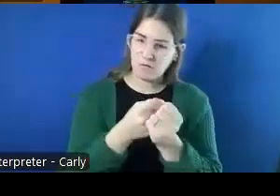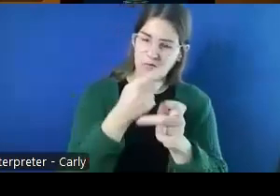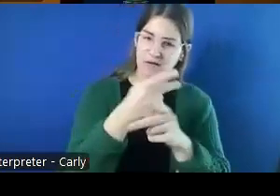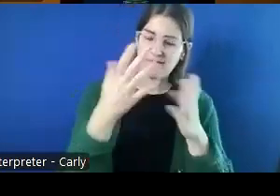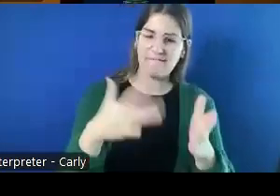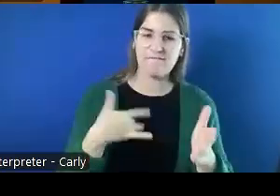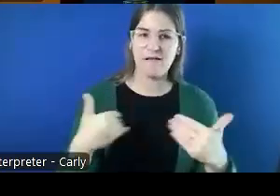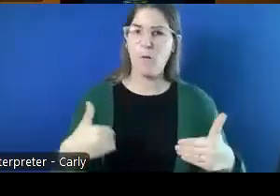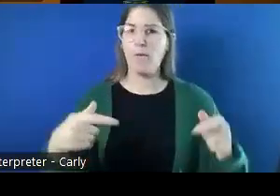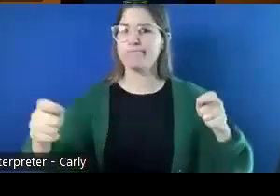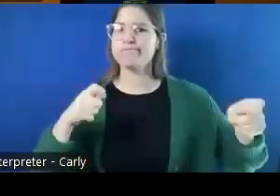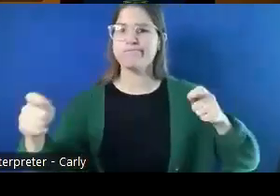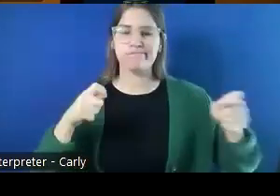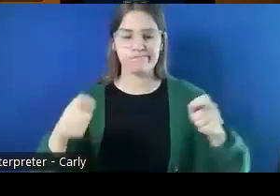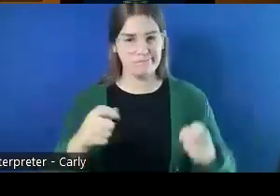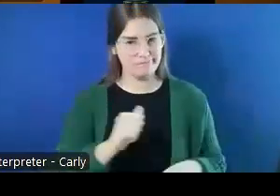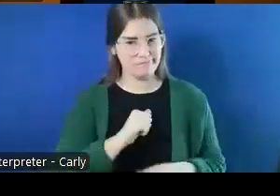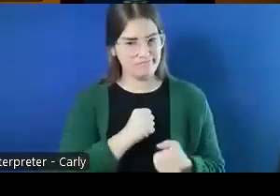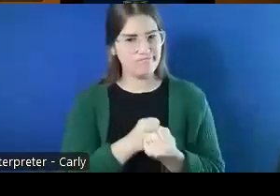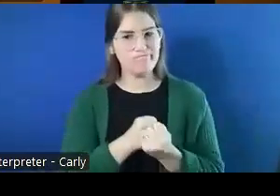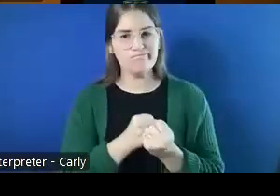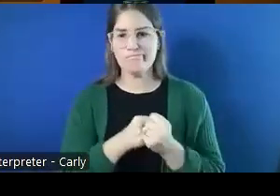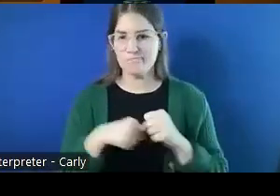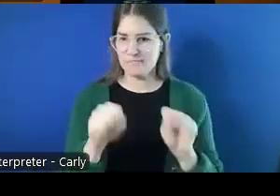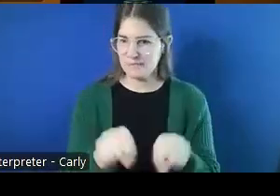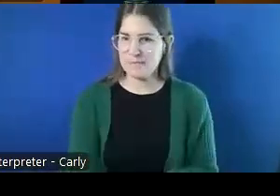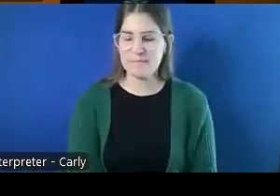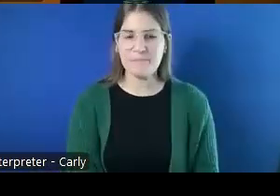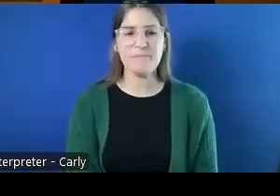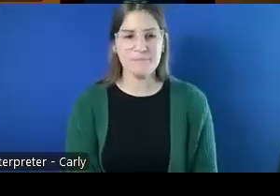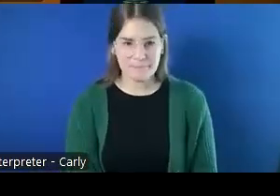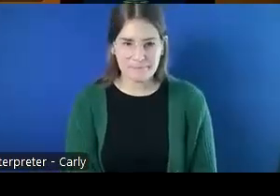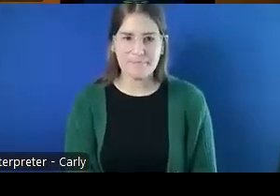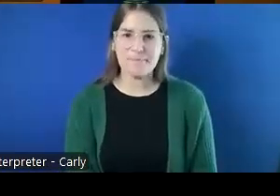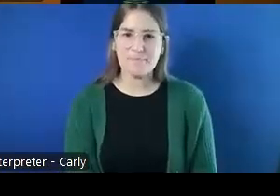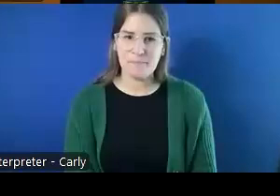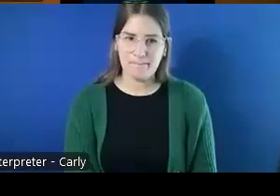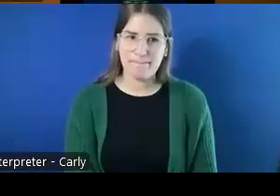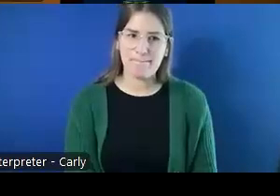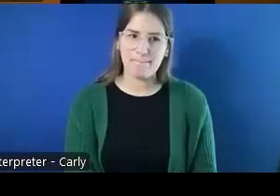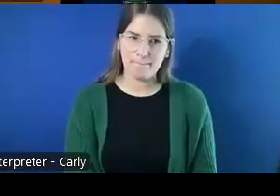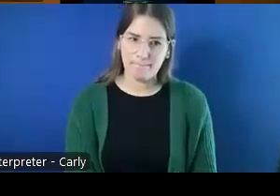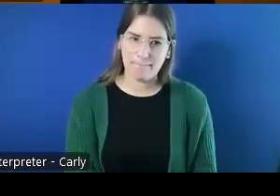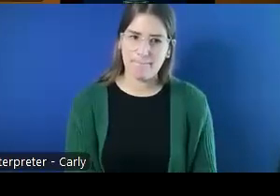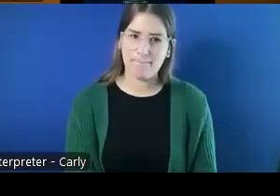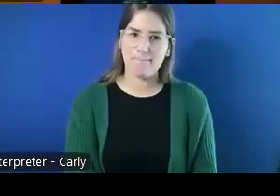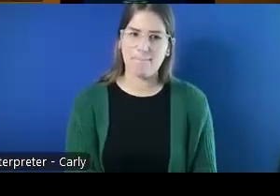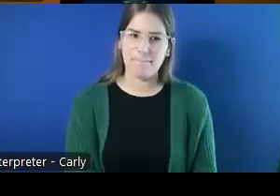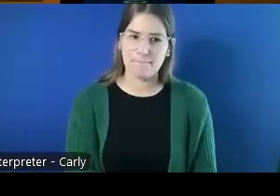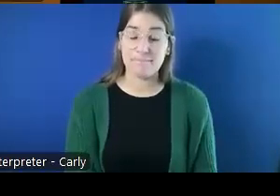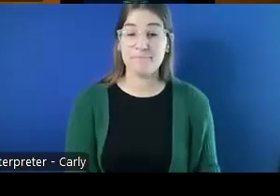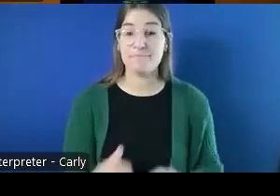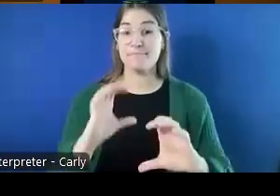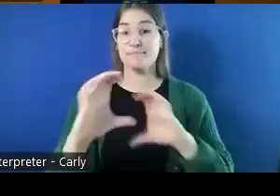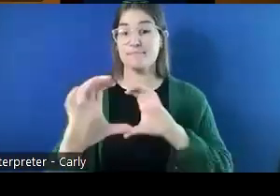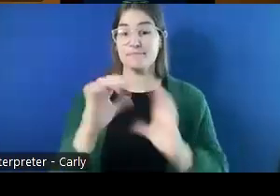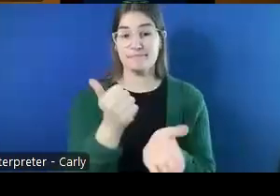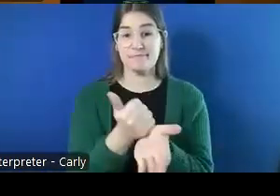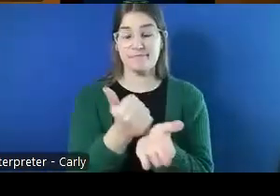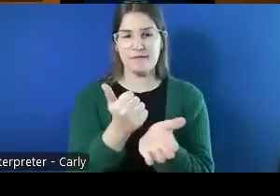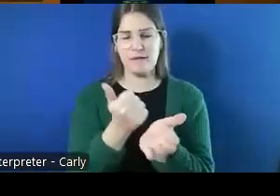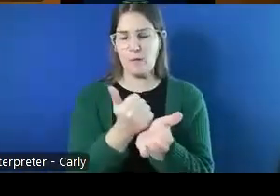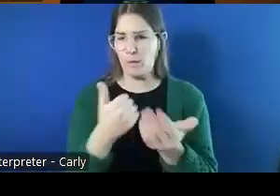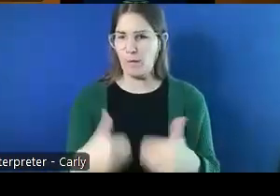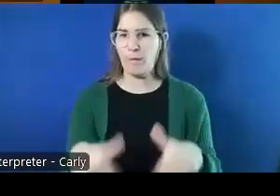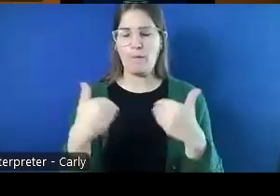self-efficacy communication interventions are also a big area where there's a lot of dietic